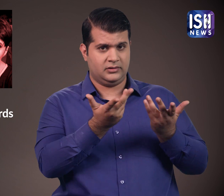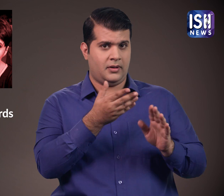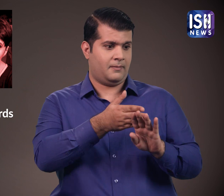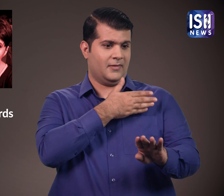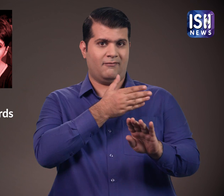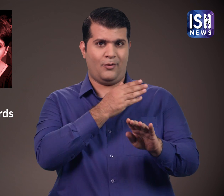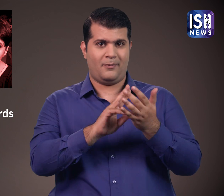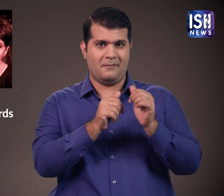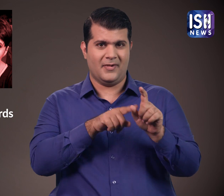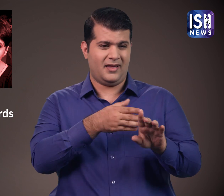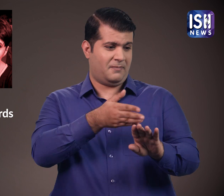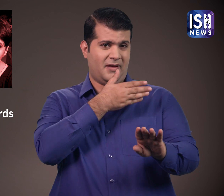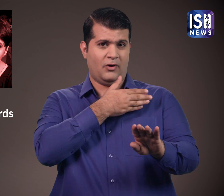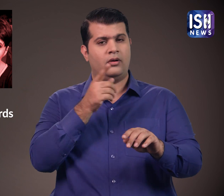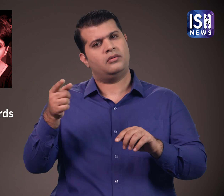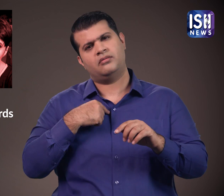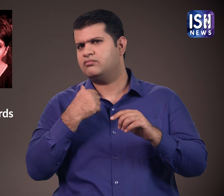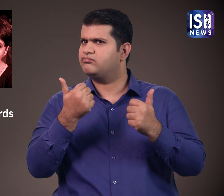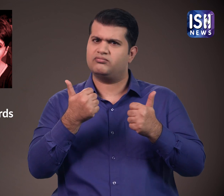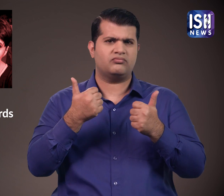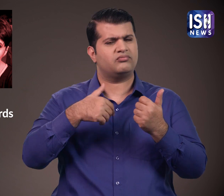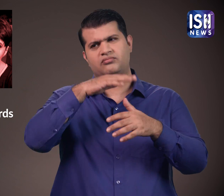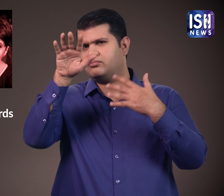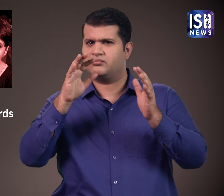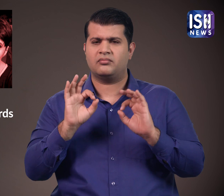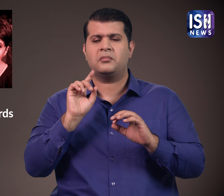Aftab said that prior to May, the couple went to Himachal Pradesh